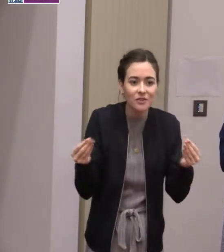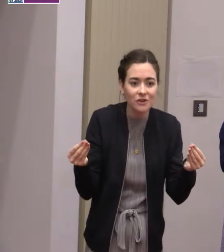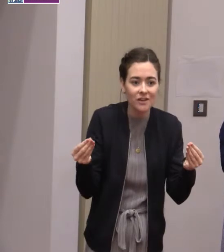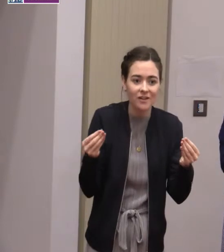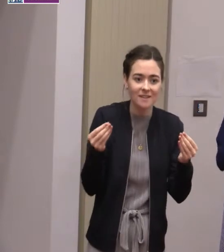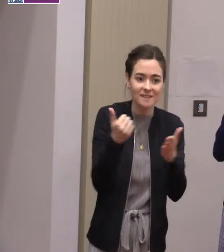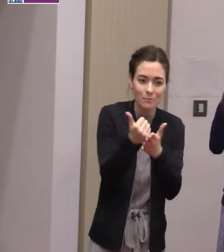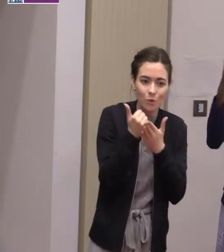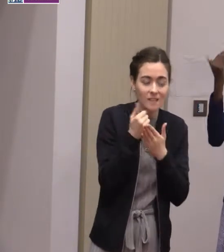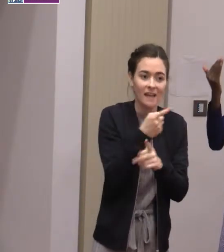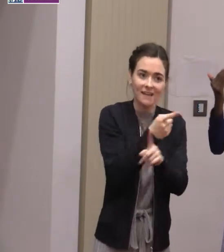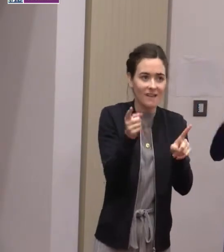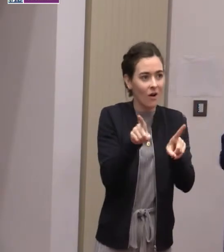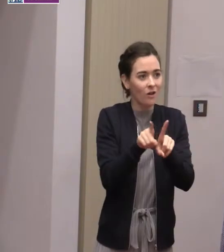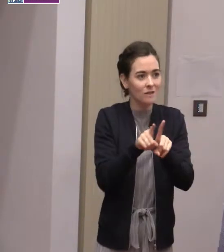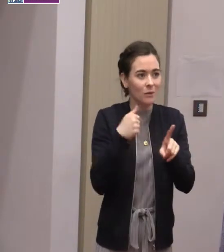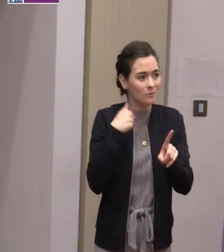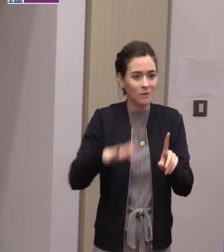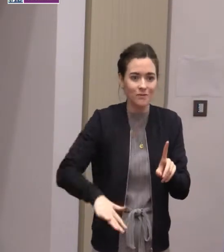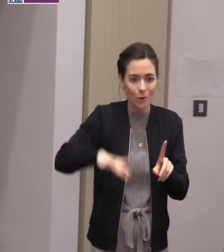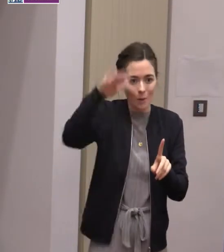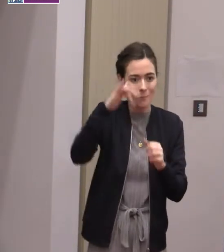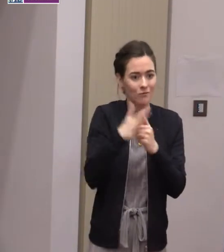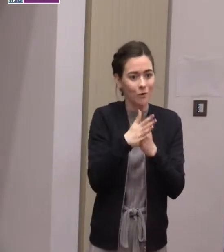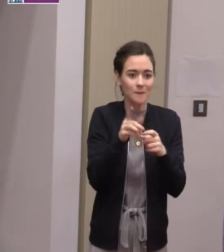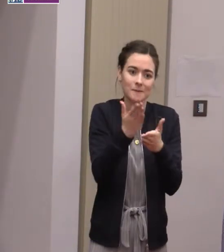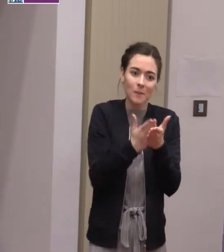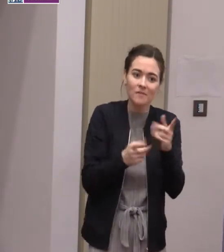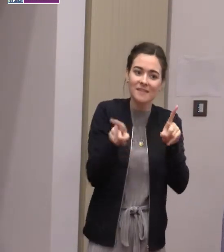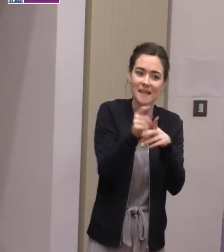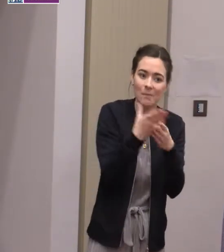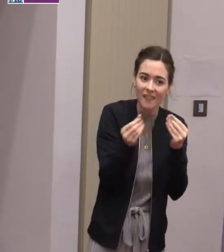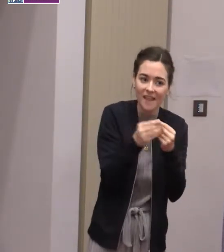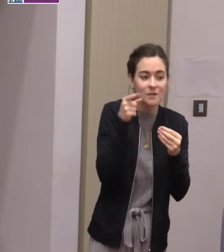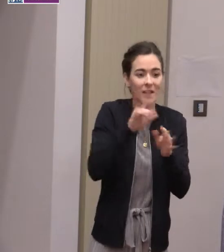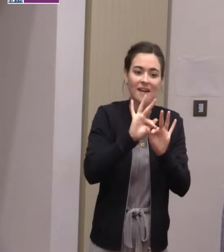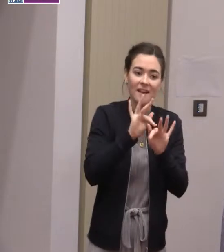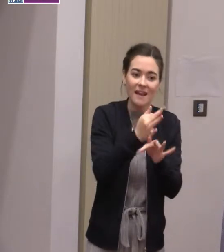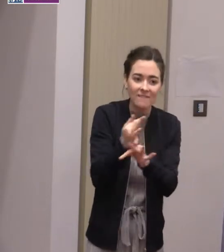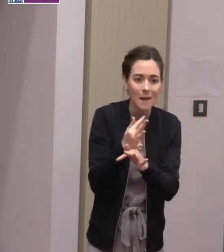And just as just some of the things. With the family said that you have these things.